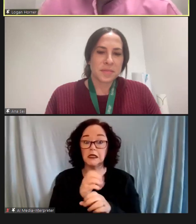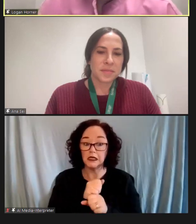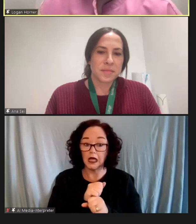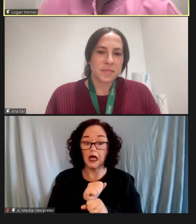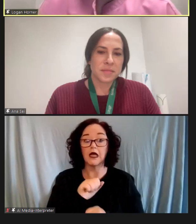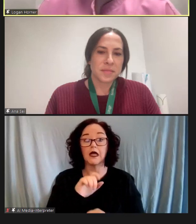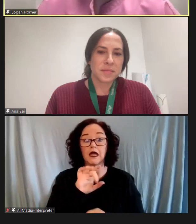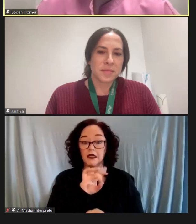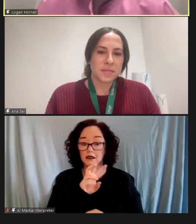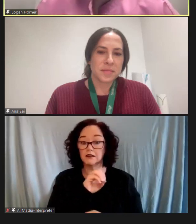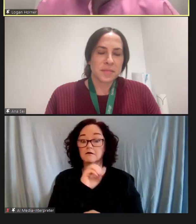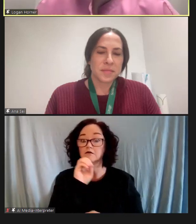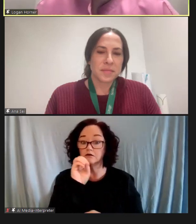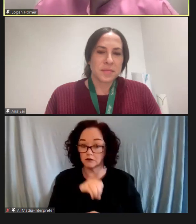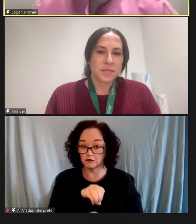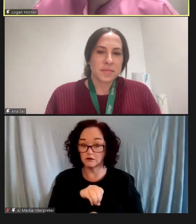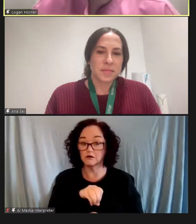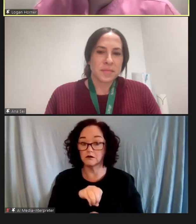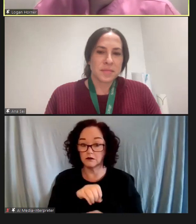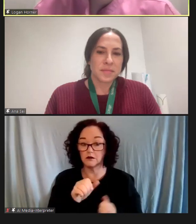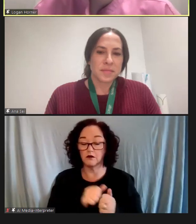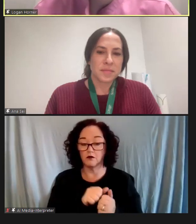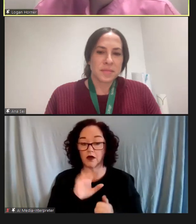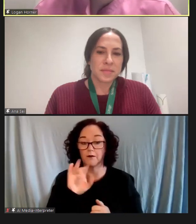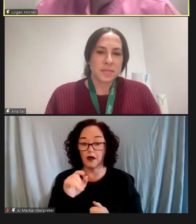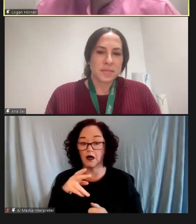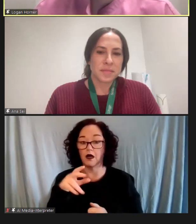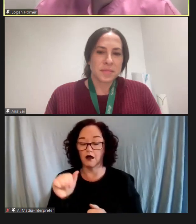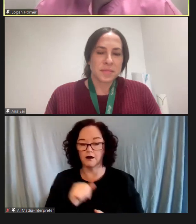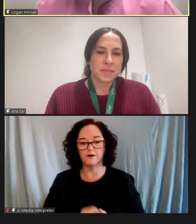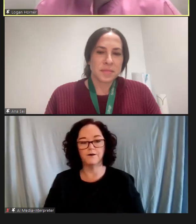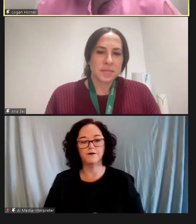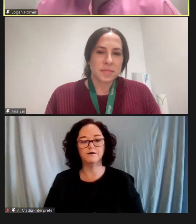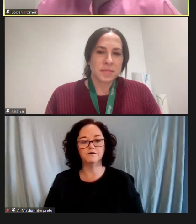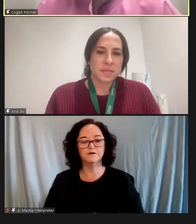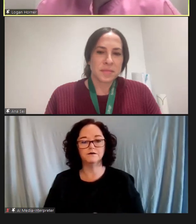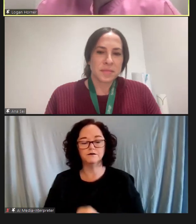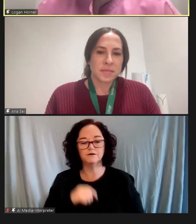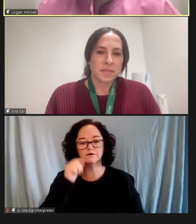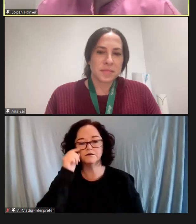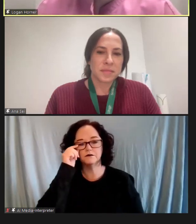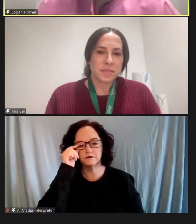when we add in that personal assistive